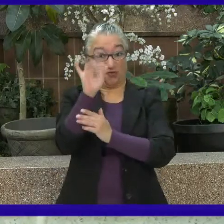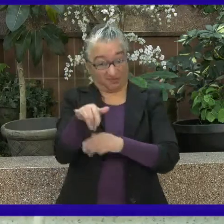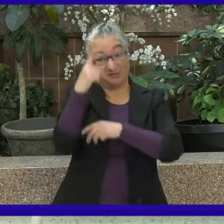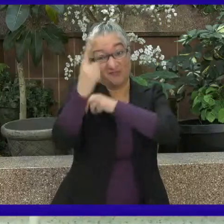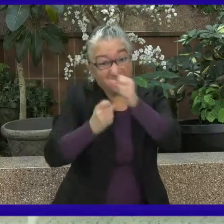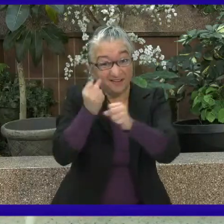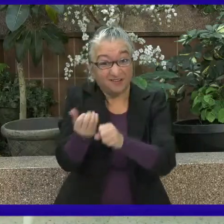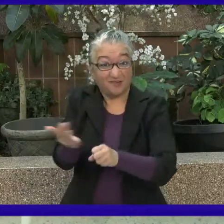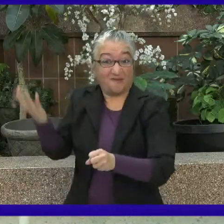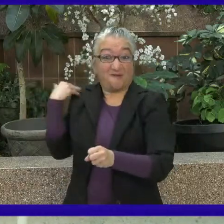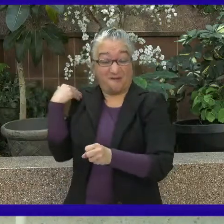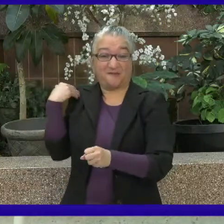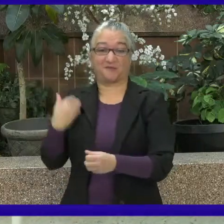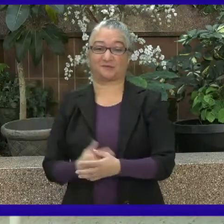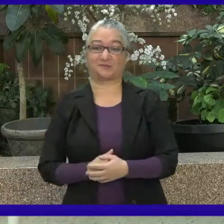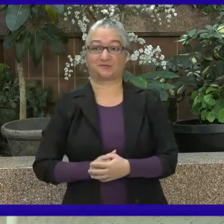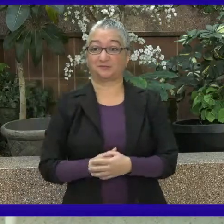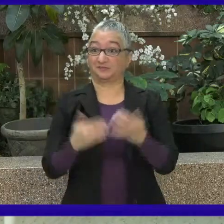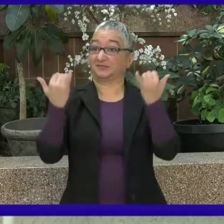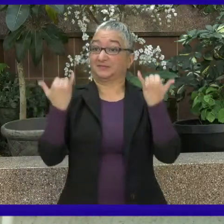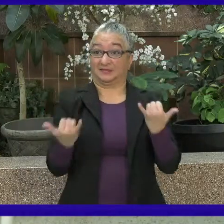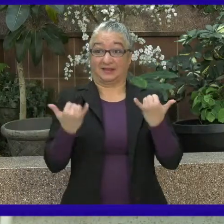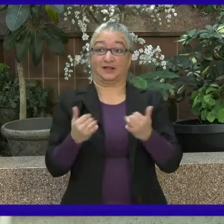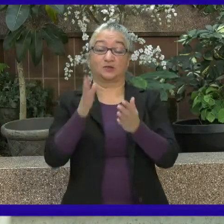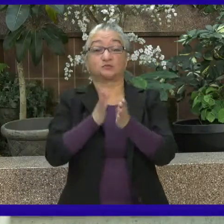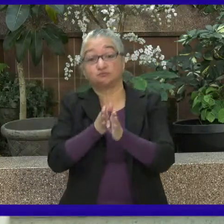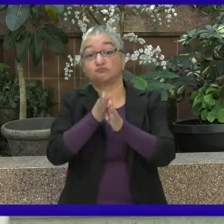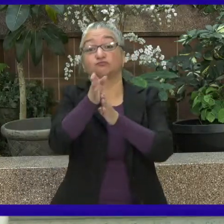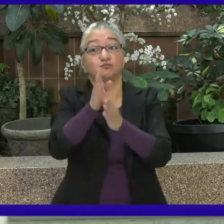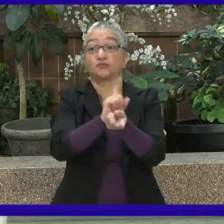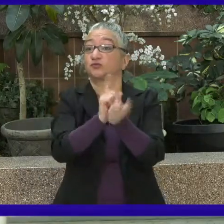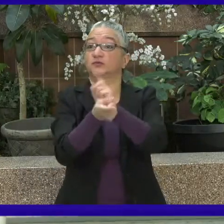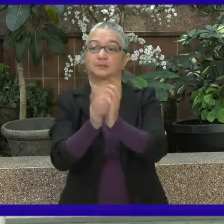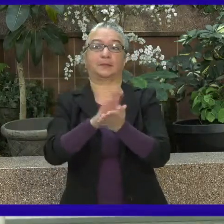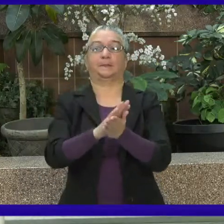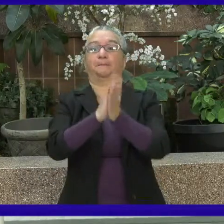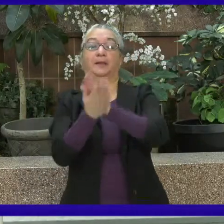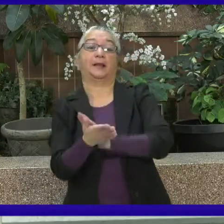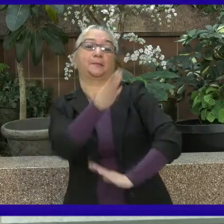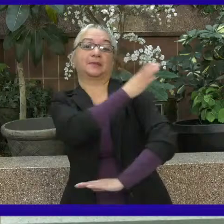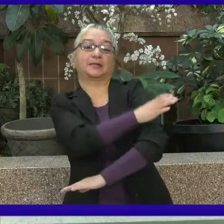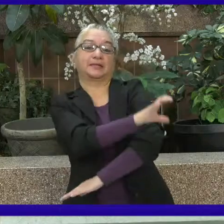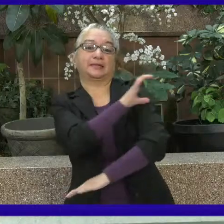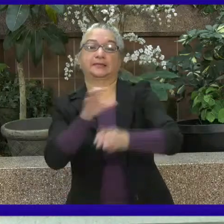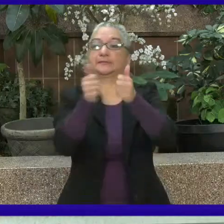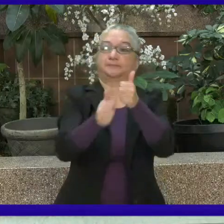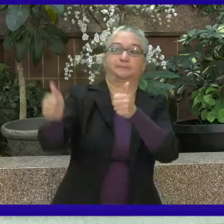and she now serves as a clinical lead of the province's vaccine implementation task force